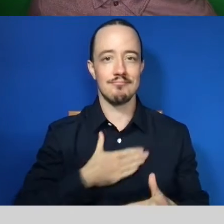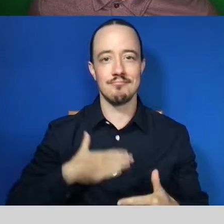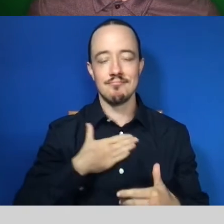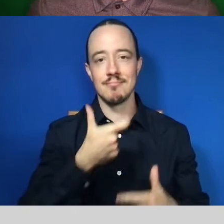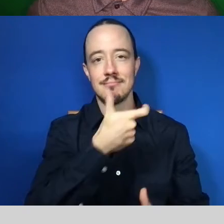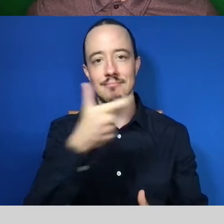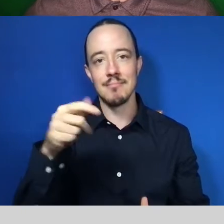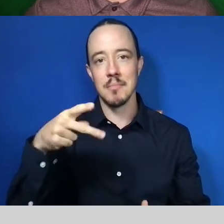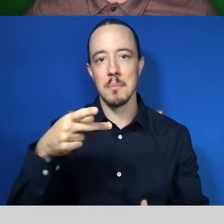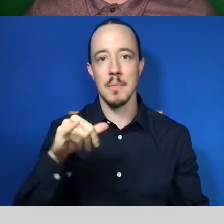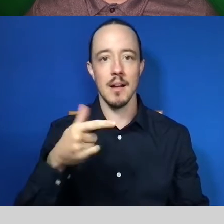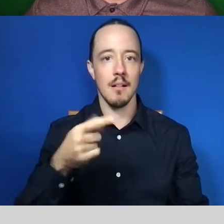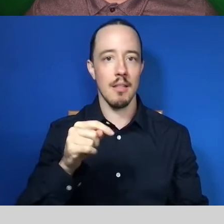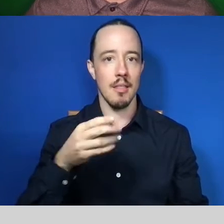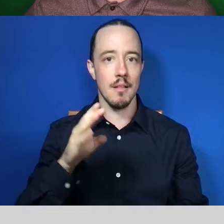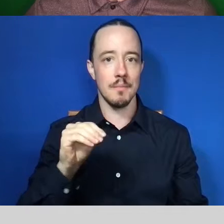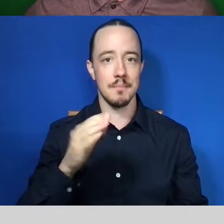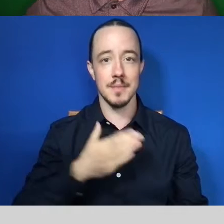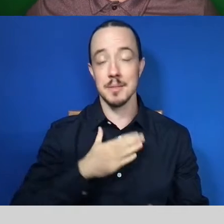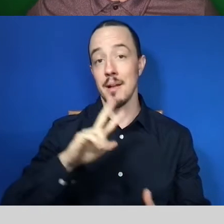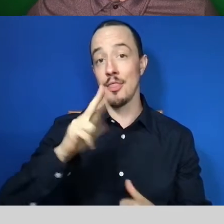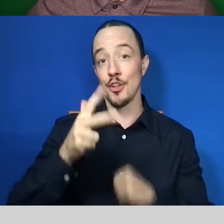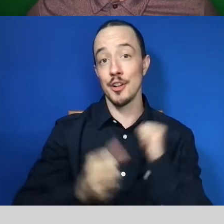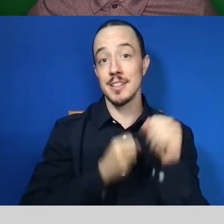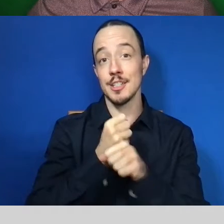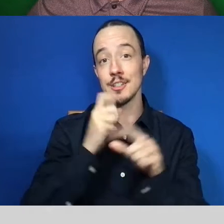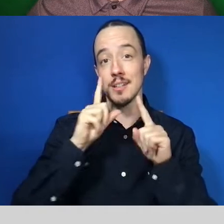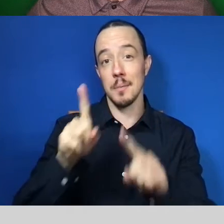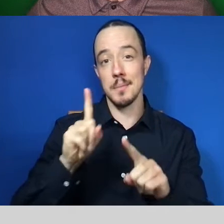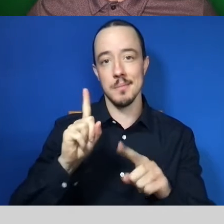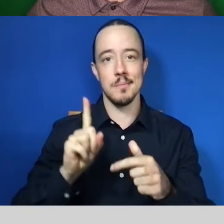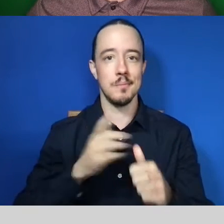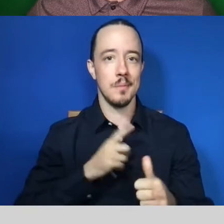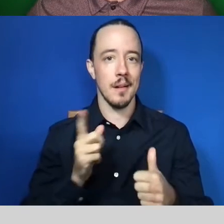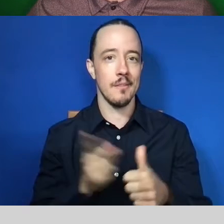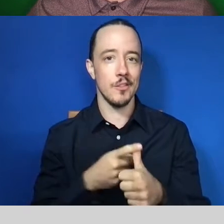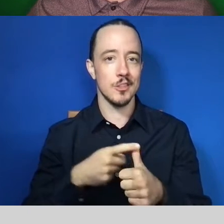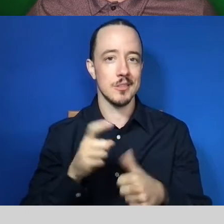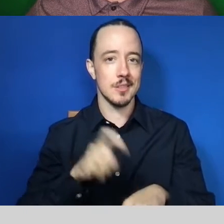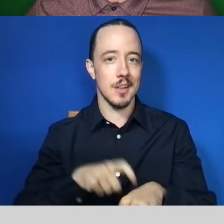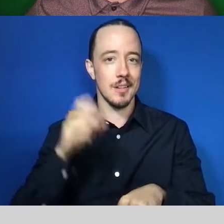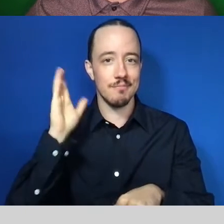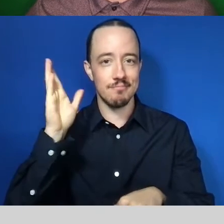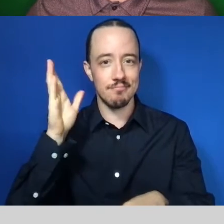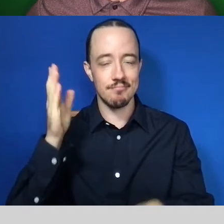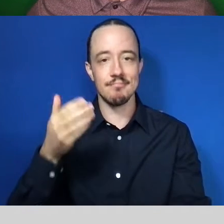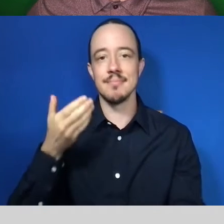[Dane] Hi everyone. I hope you're enjoying PyGotham so far. This is my third year at PyGotham, but my first time speaking here.